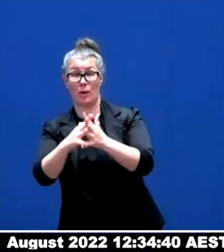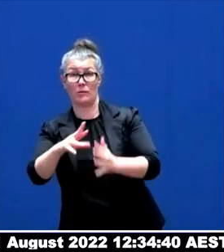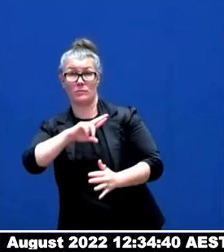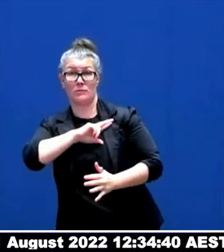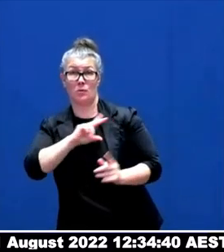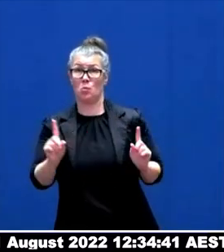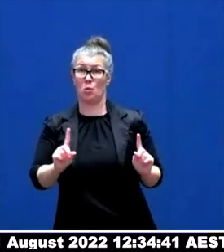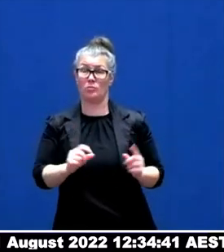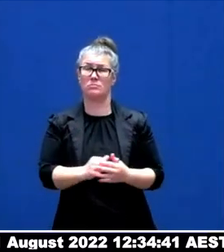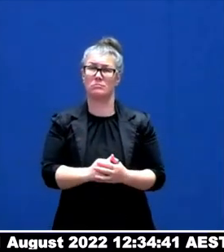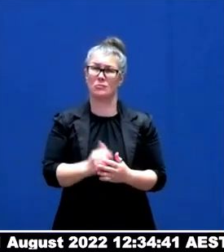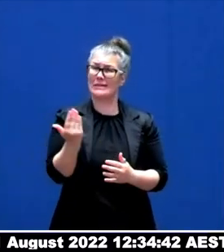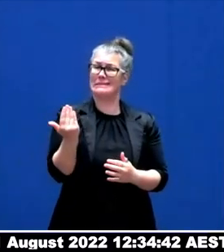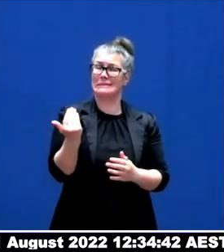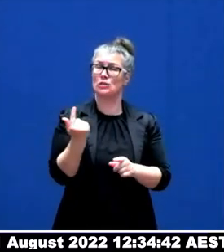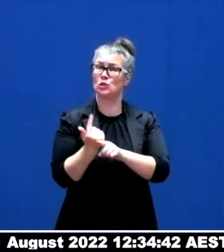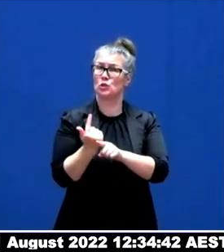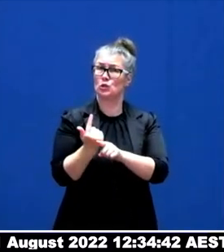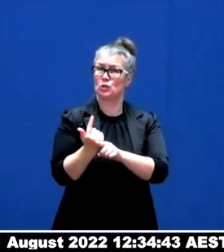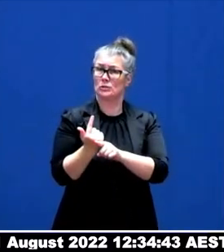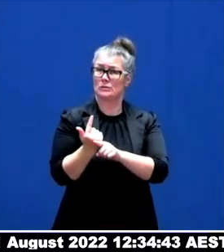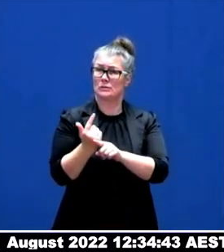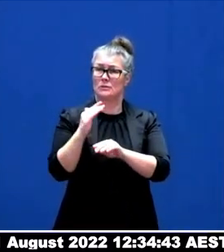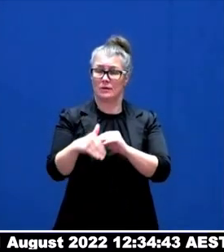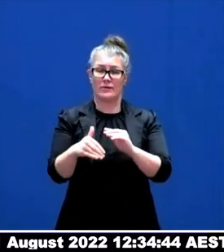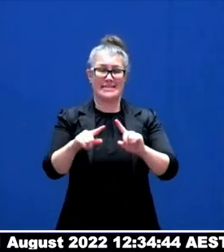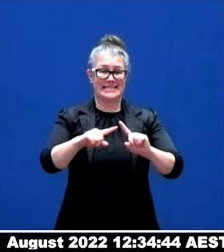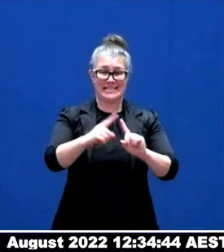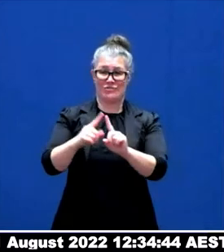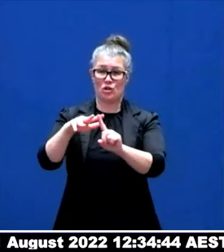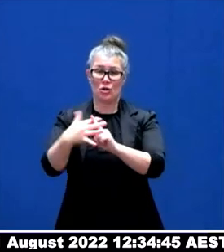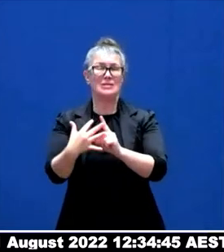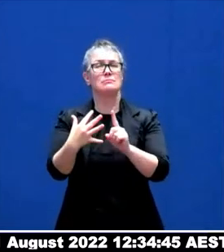We've talked about that a little earlier in the context of making major modifications to